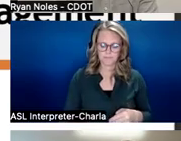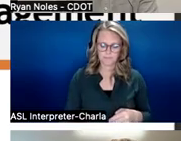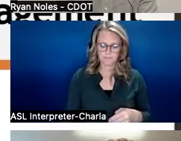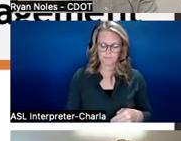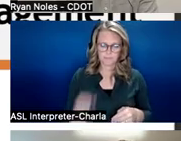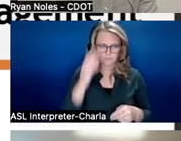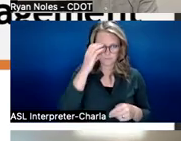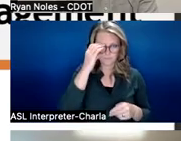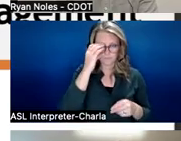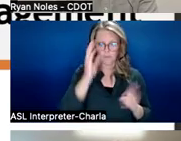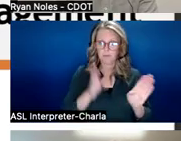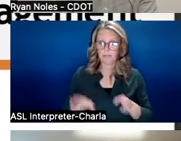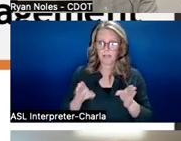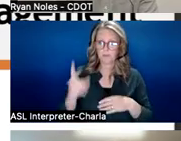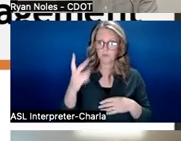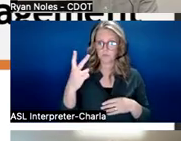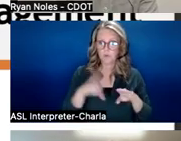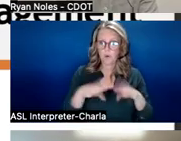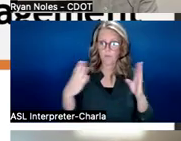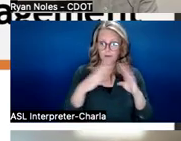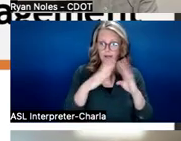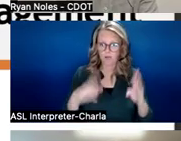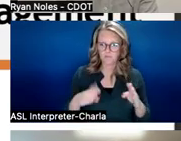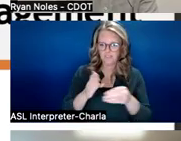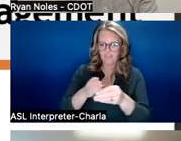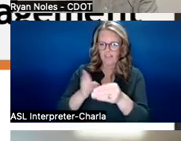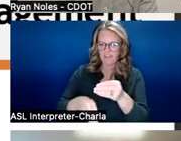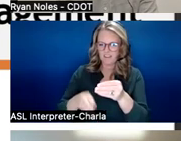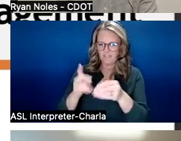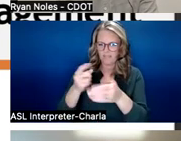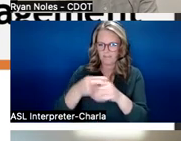and these will be to share information about the design